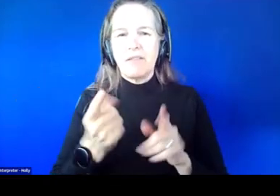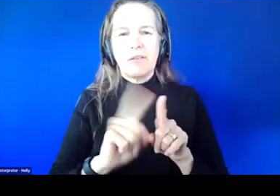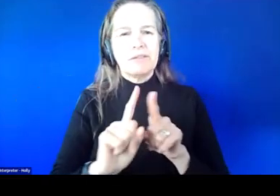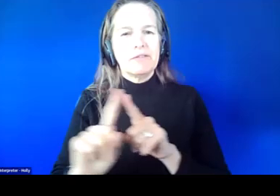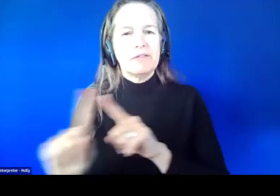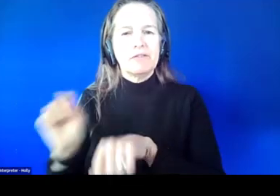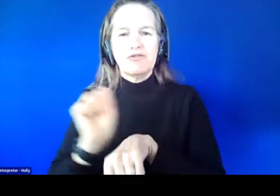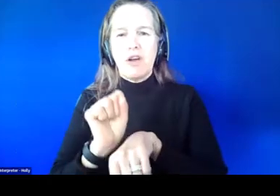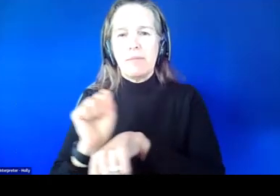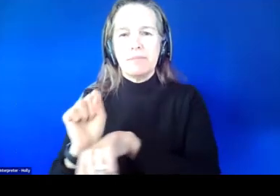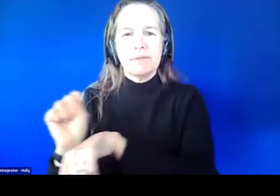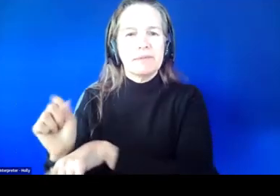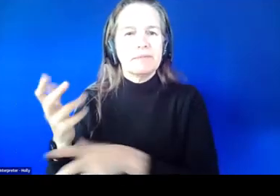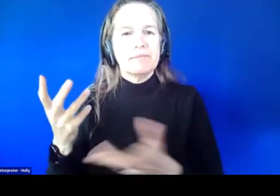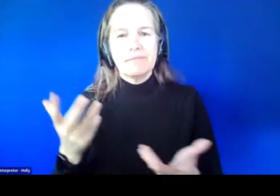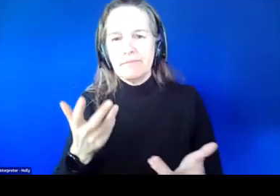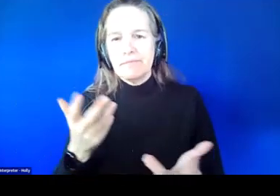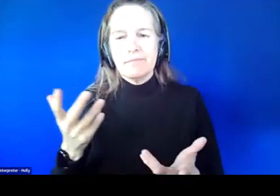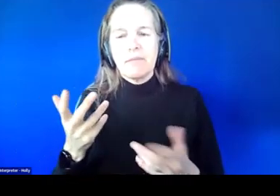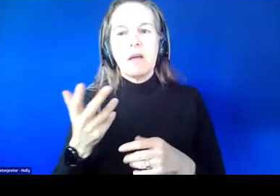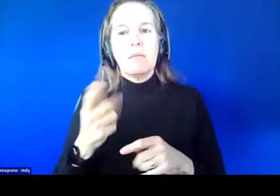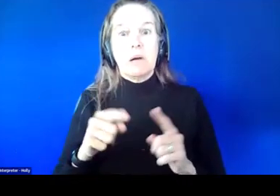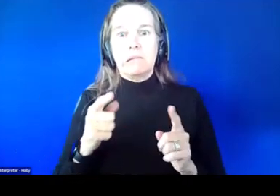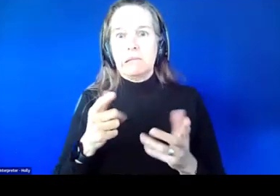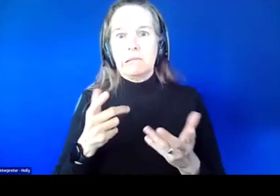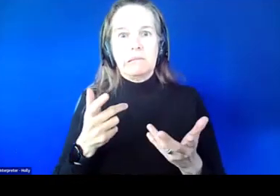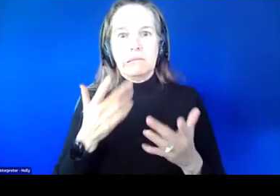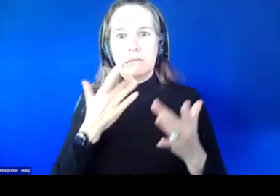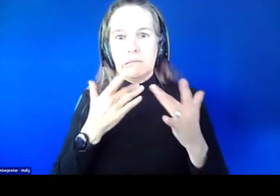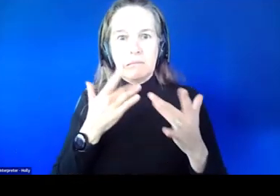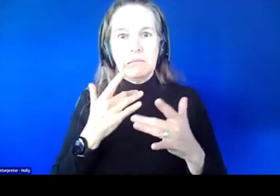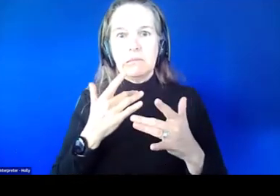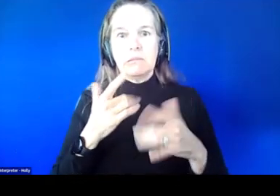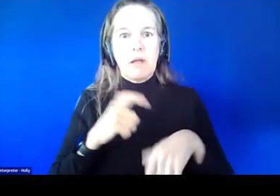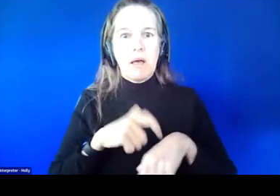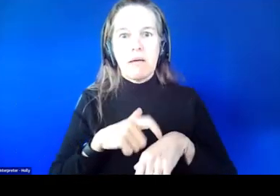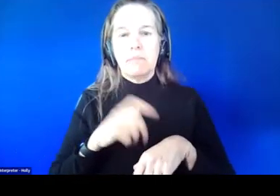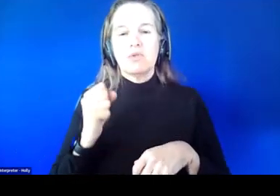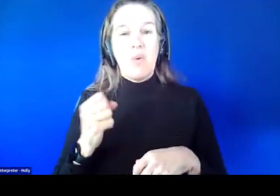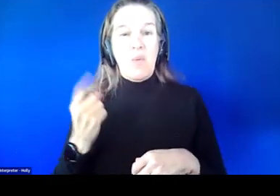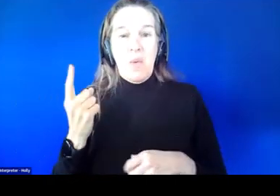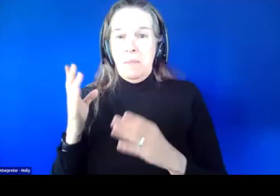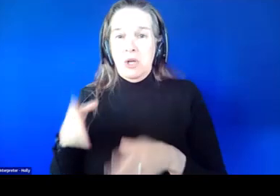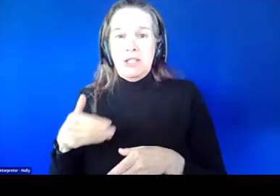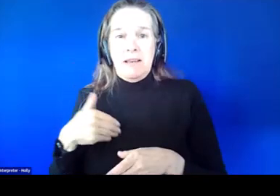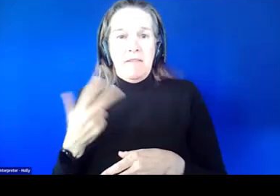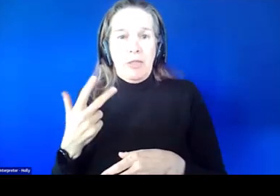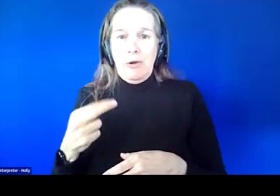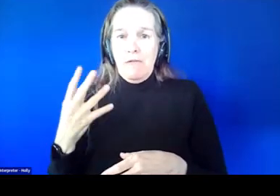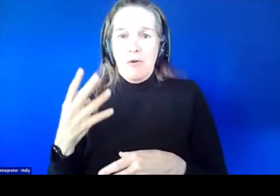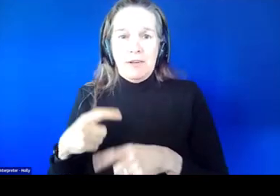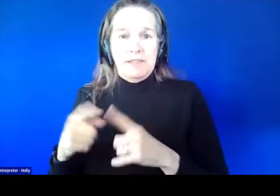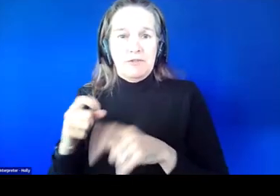people um but they're spread thin so one person wears there's three four different jobs so braiding three